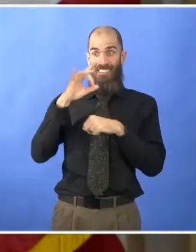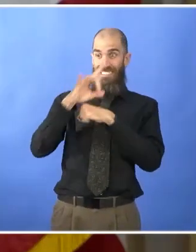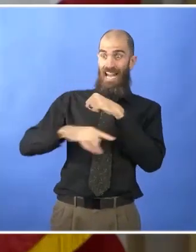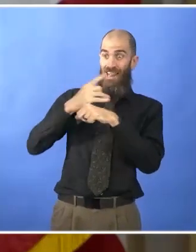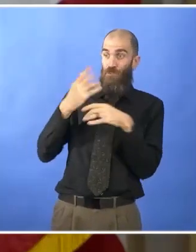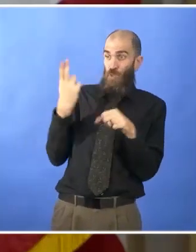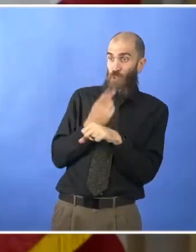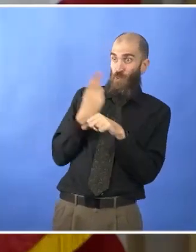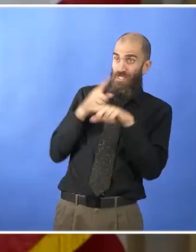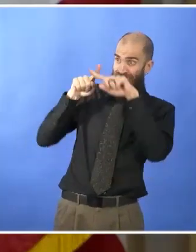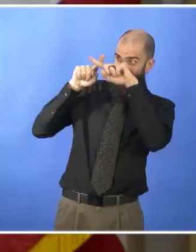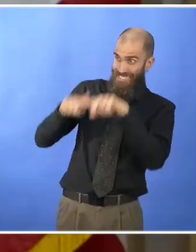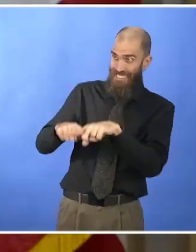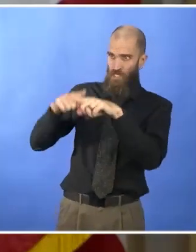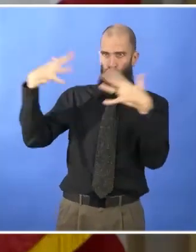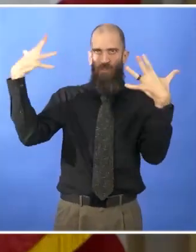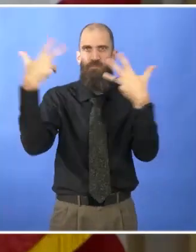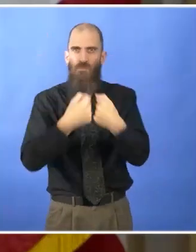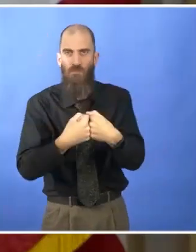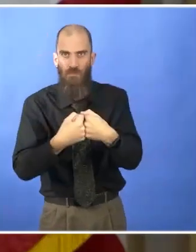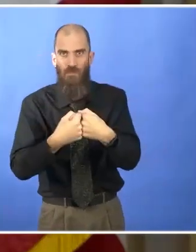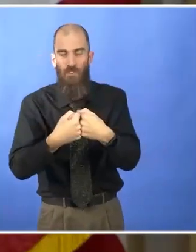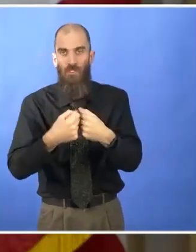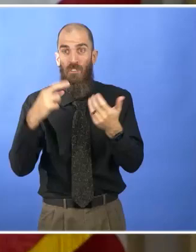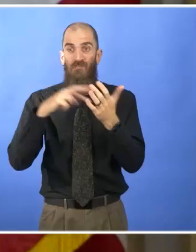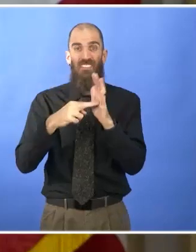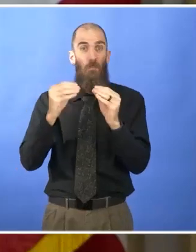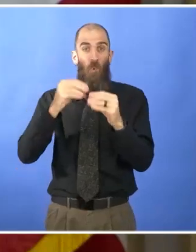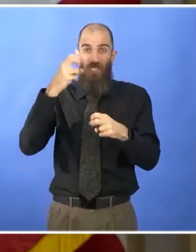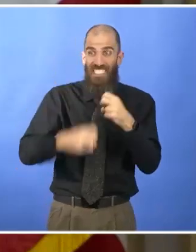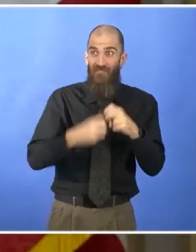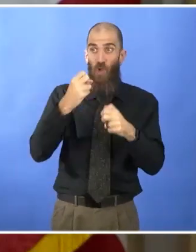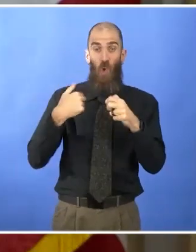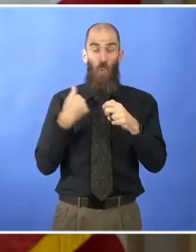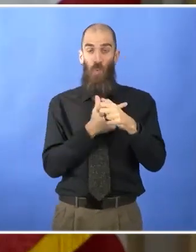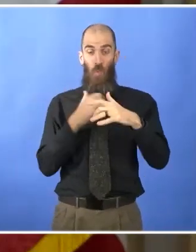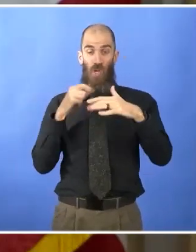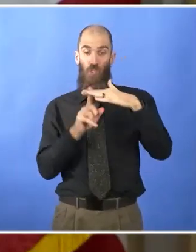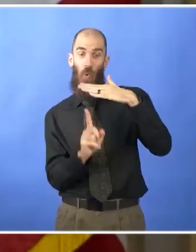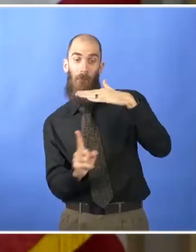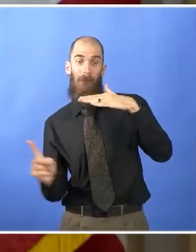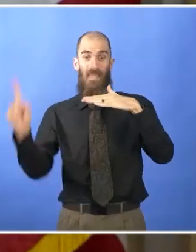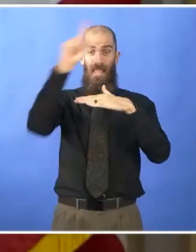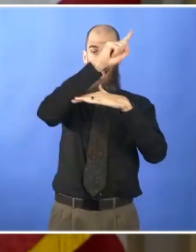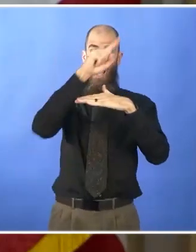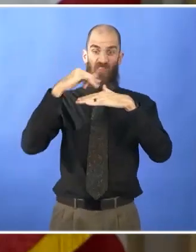NEW OBJECTS INTO HIGHER ORBITS AND HAS ENVIRONMENTAL CONSEQUENCES ON EARTH. FOR YEARS IT HAS BEEN THE